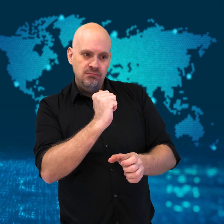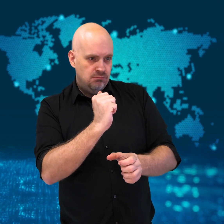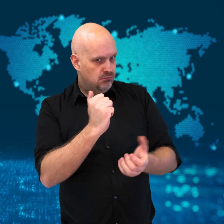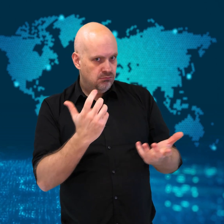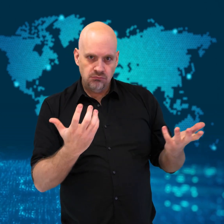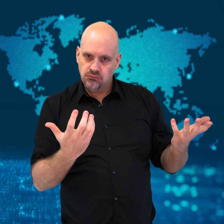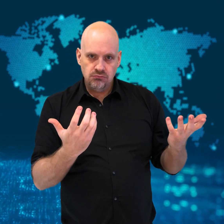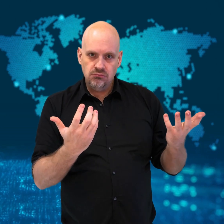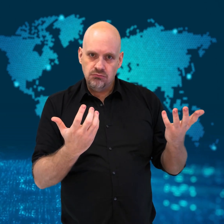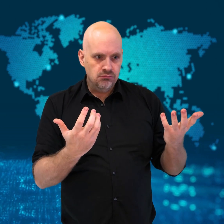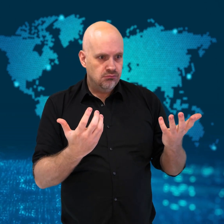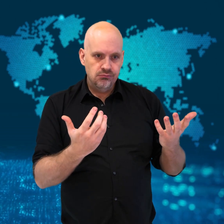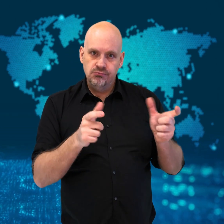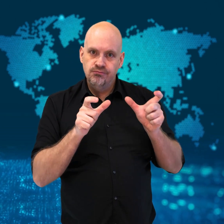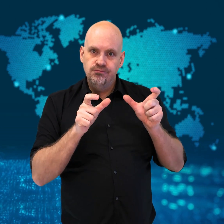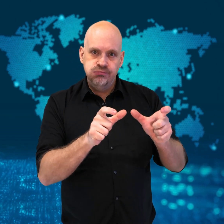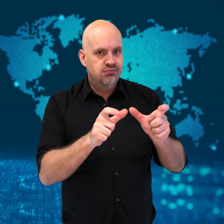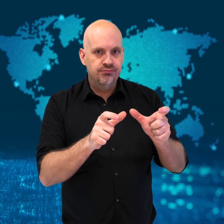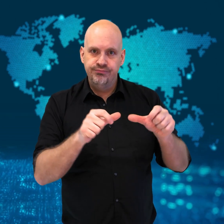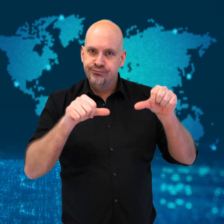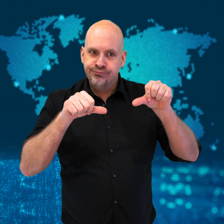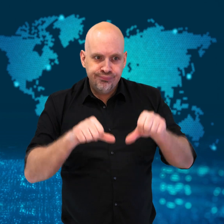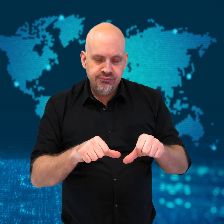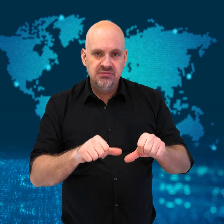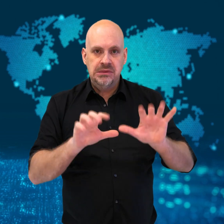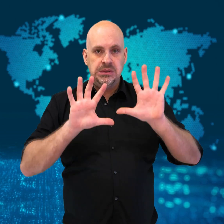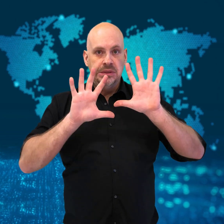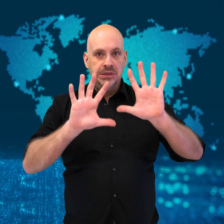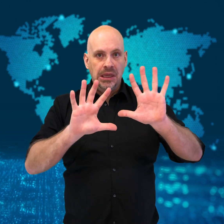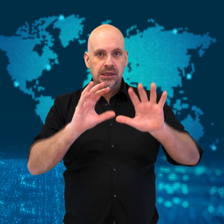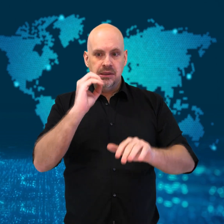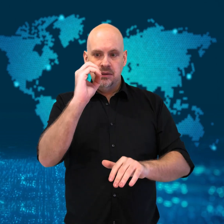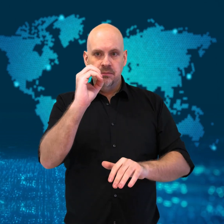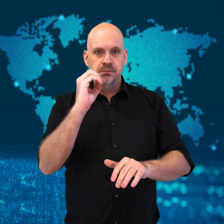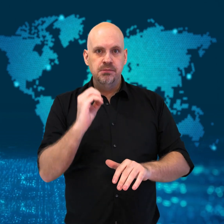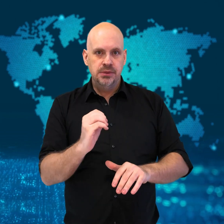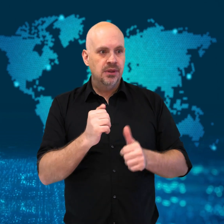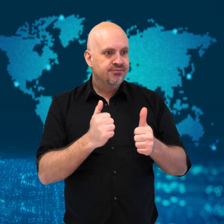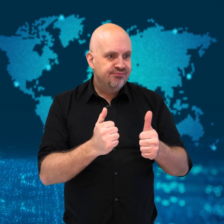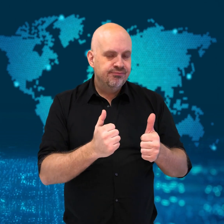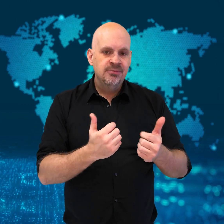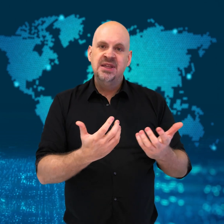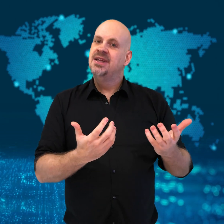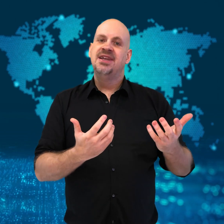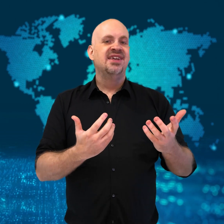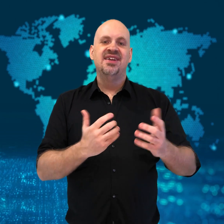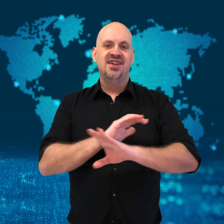against the COVID-19 variant in 90% of South African